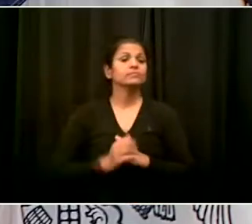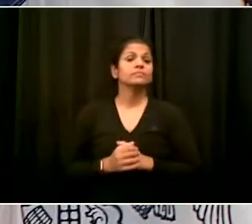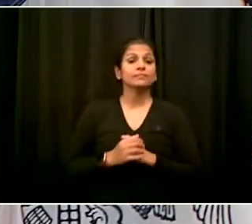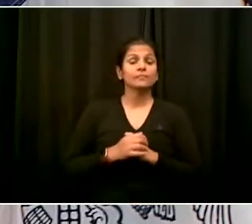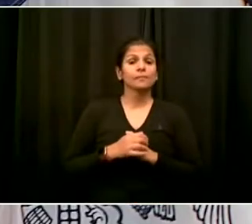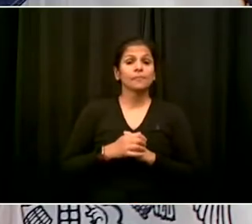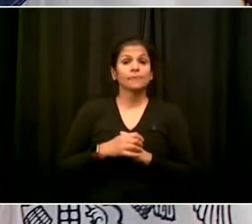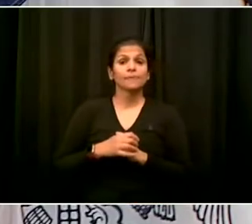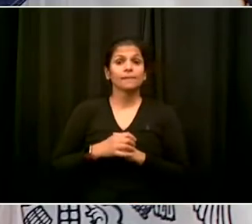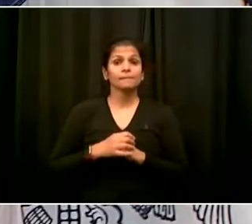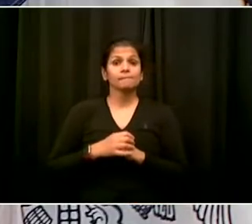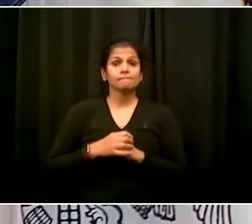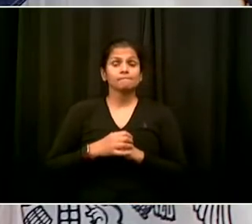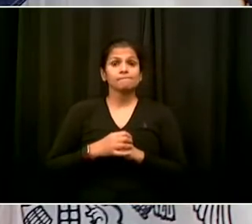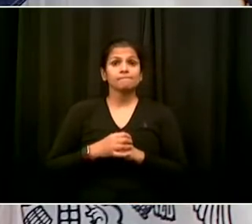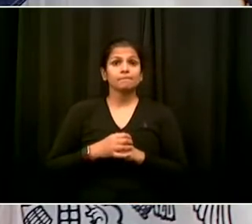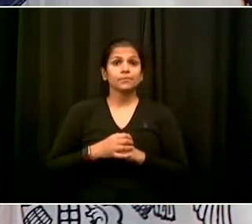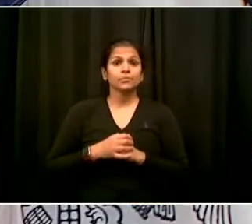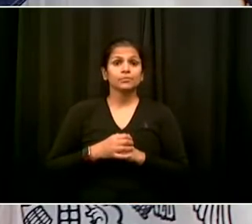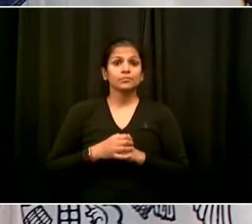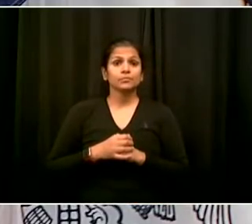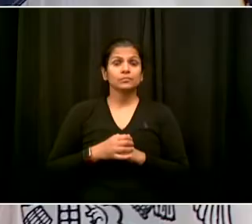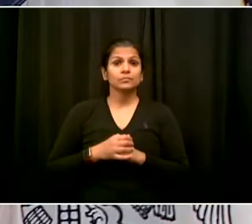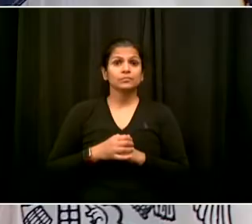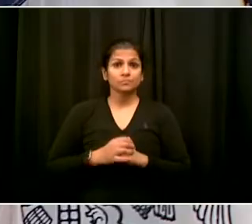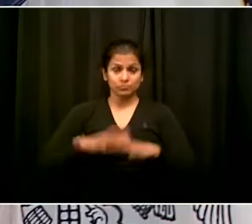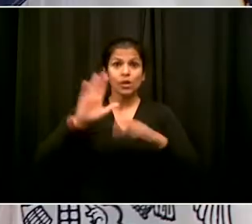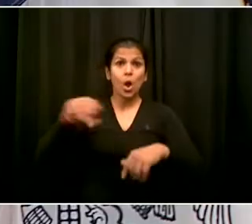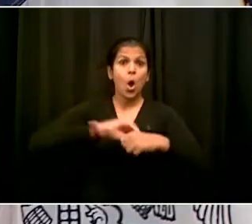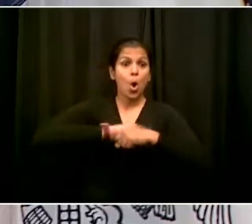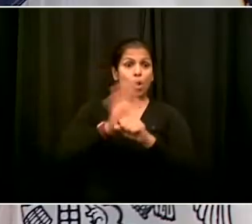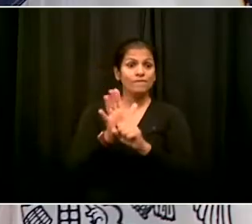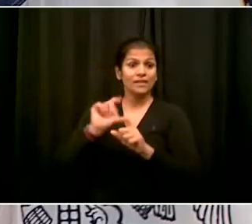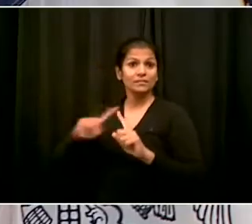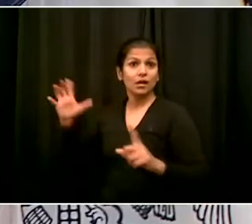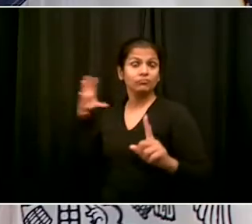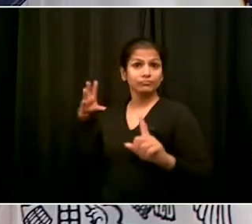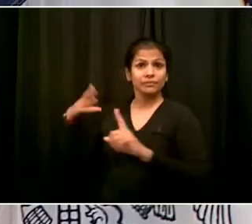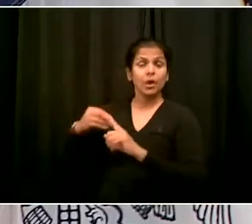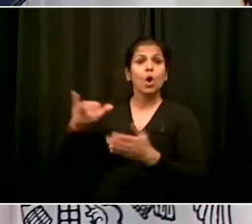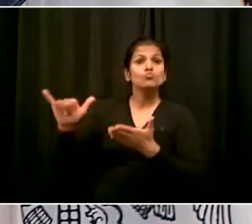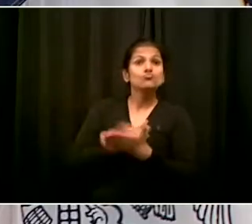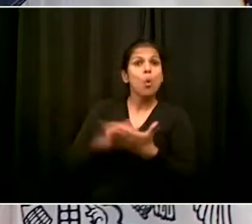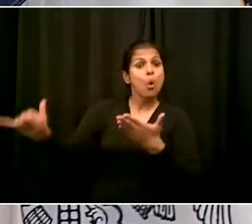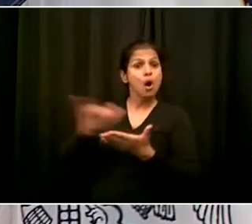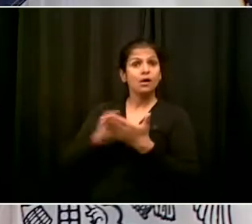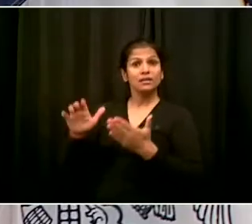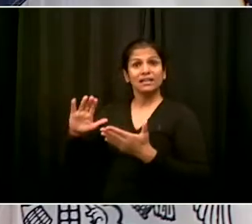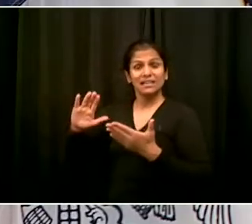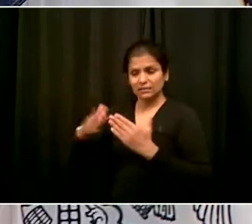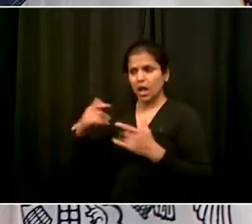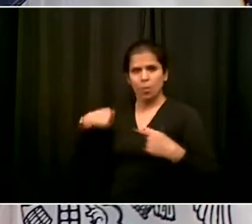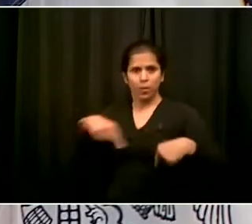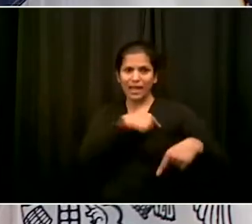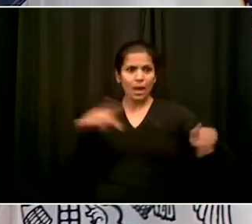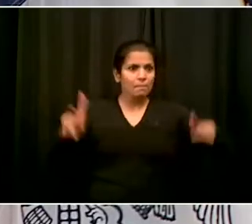SO MUCH, IT'S TAUGHT US SOU MCHH ABOUT THE NEED TO CREATE, TO DO